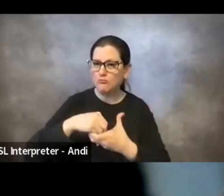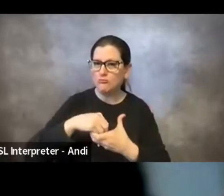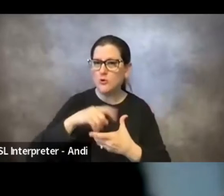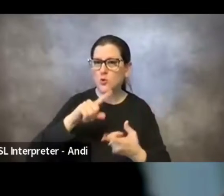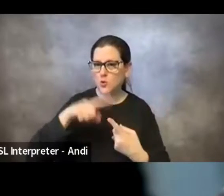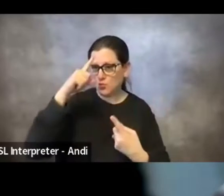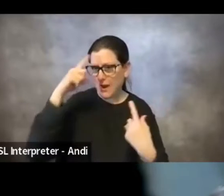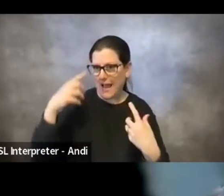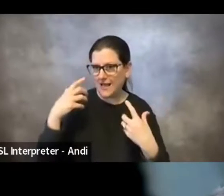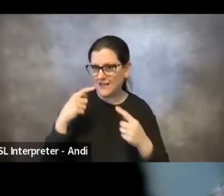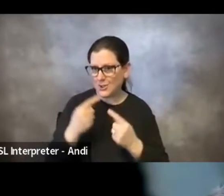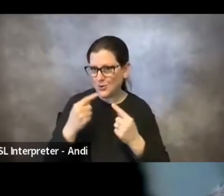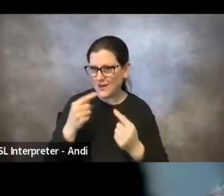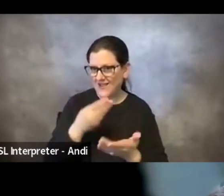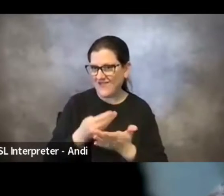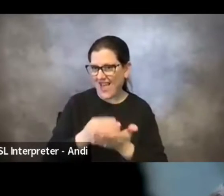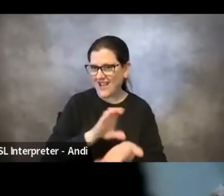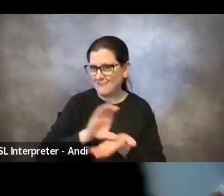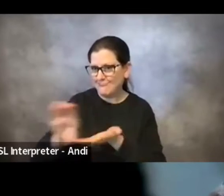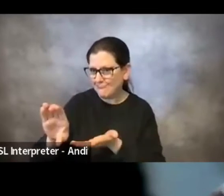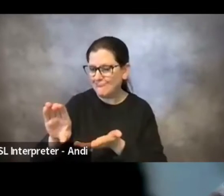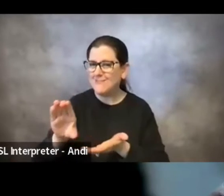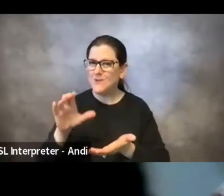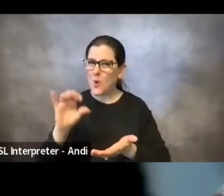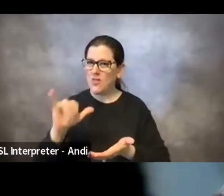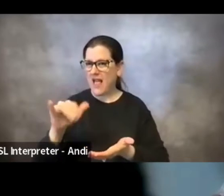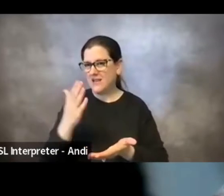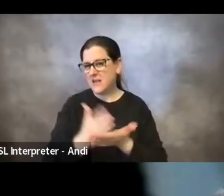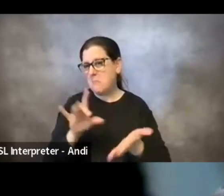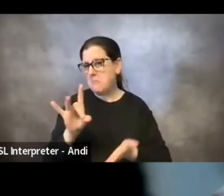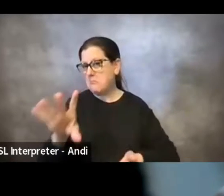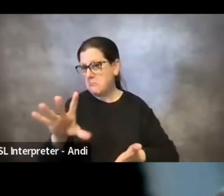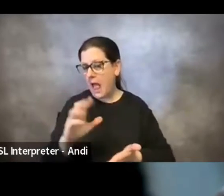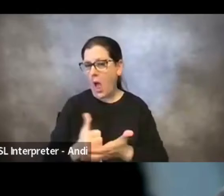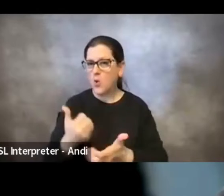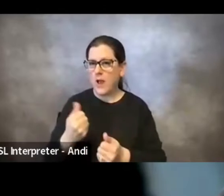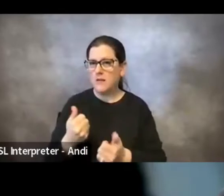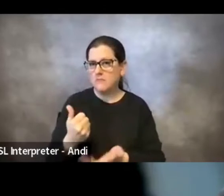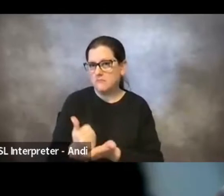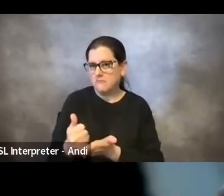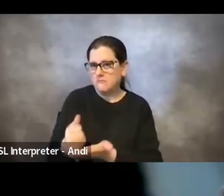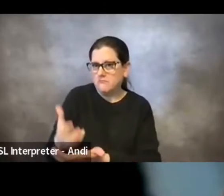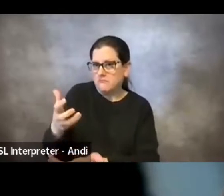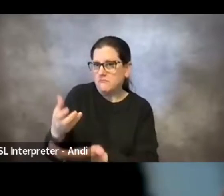watching some of those things also can help with some of that advocacy work.